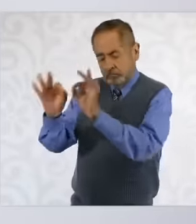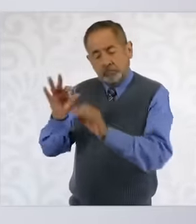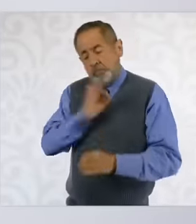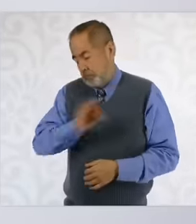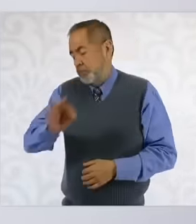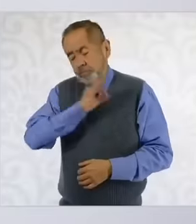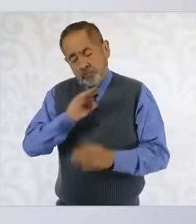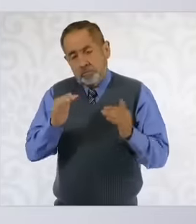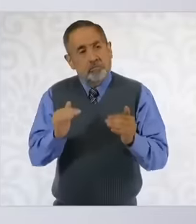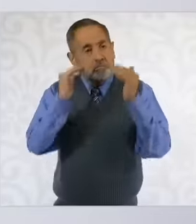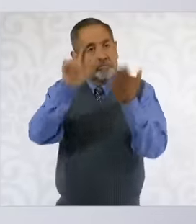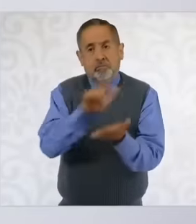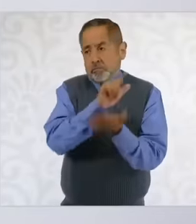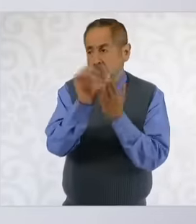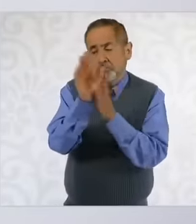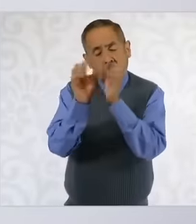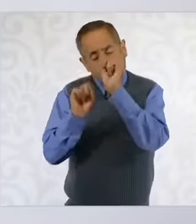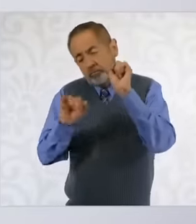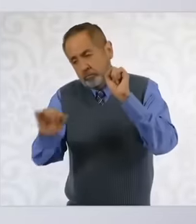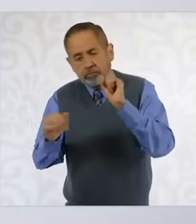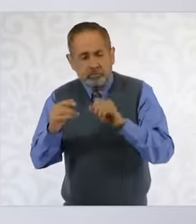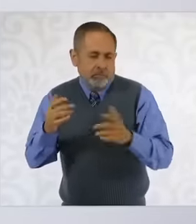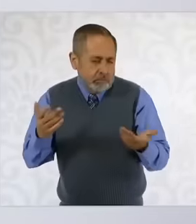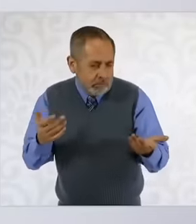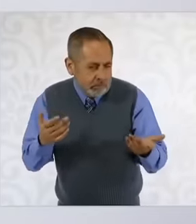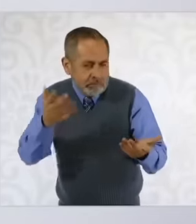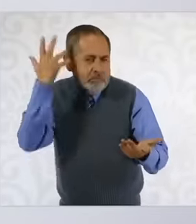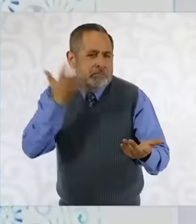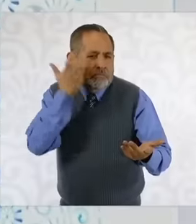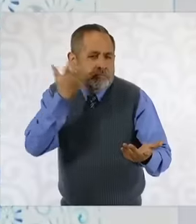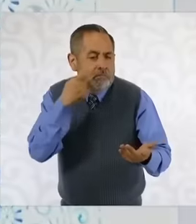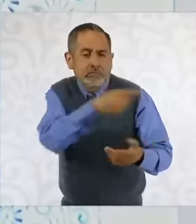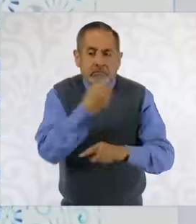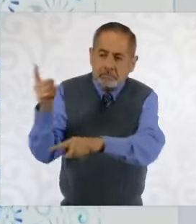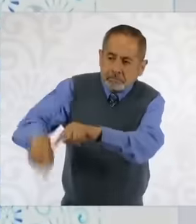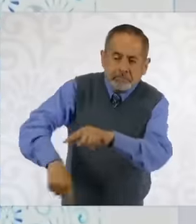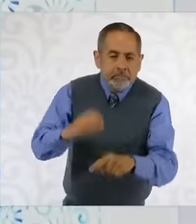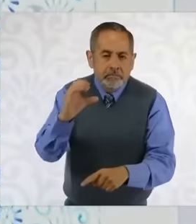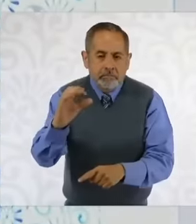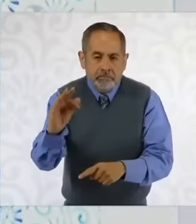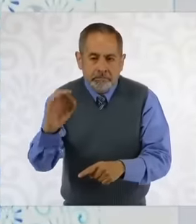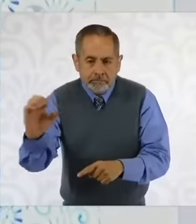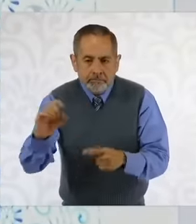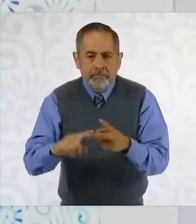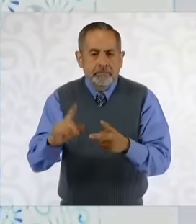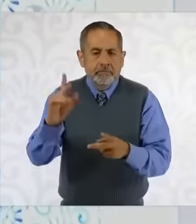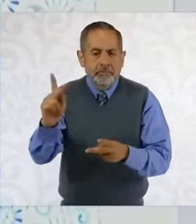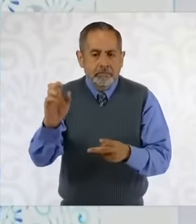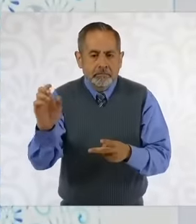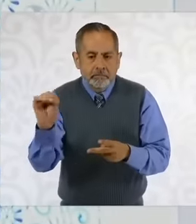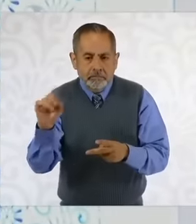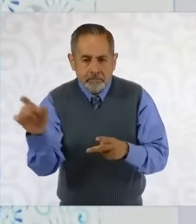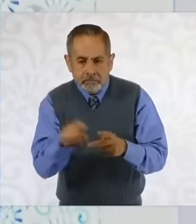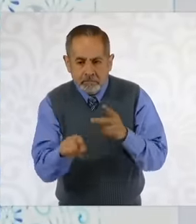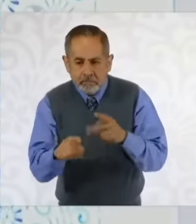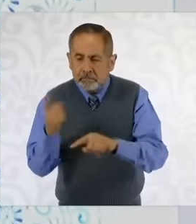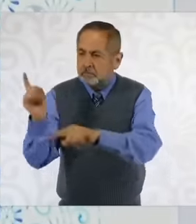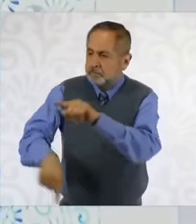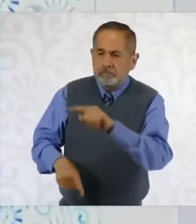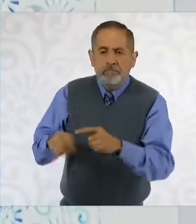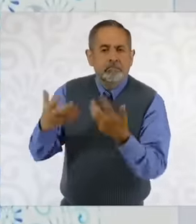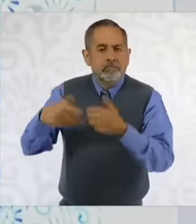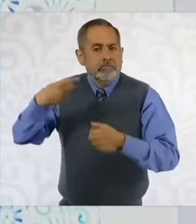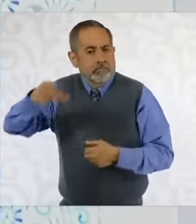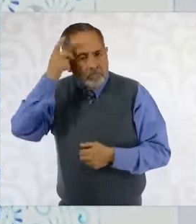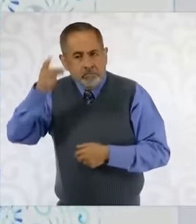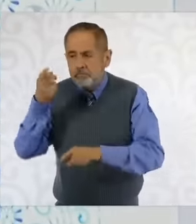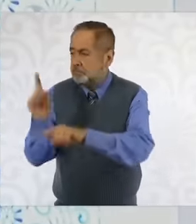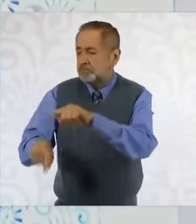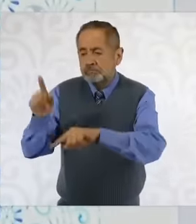Pemex and CFE that took away from Mexicans their public companies but